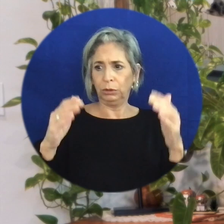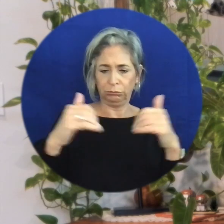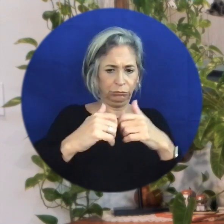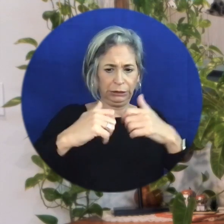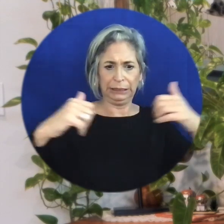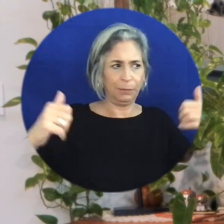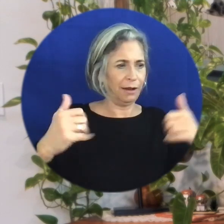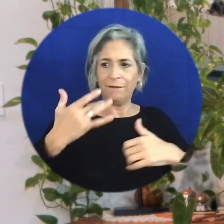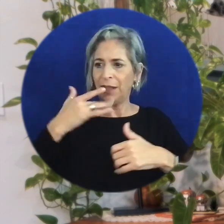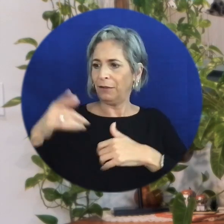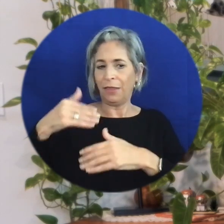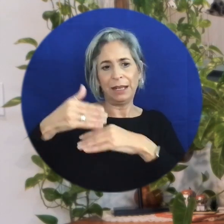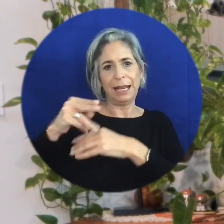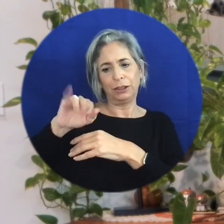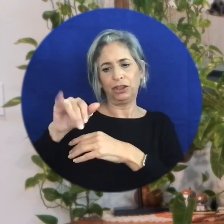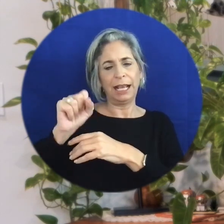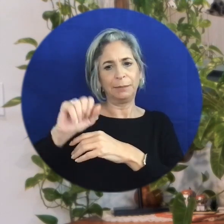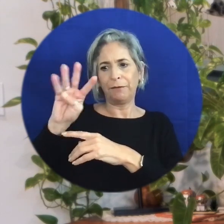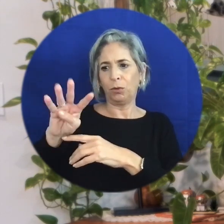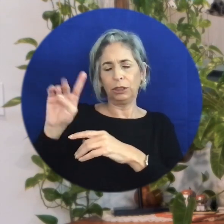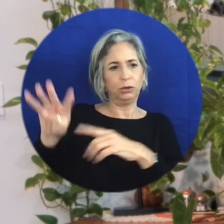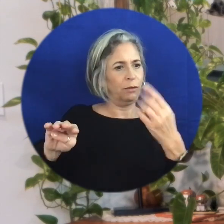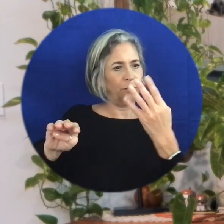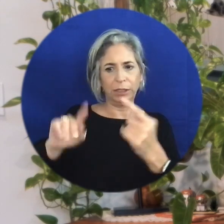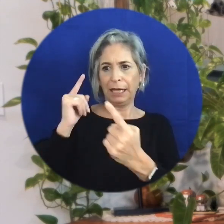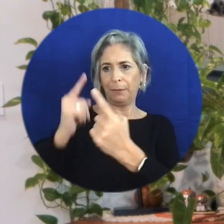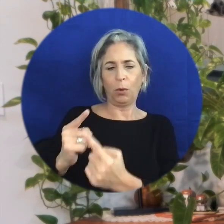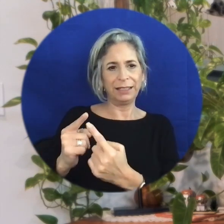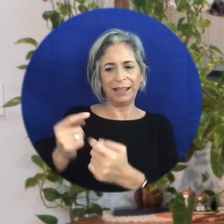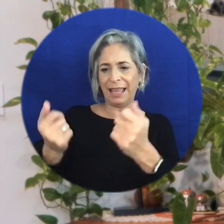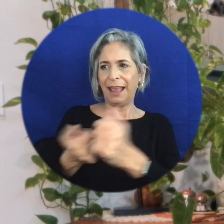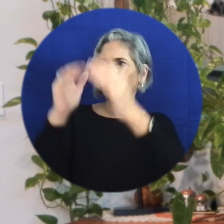Lighthouse scores between the two components pulled away from each other, favoring the Next.js component